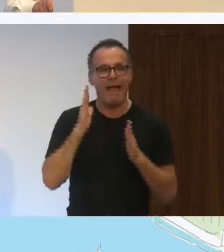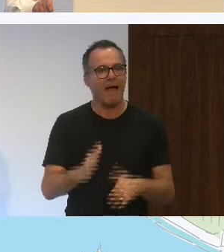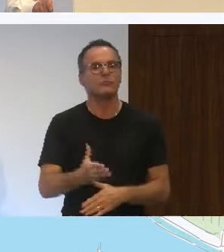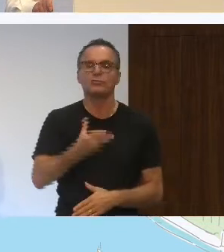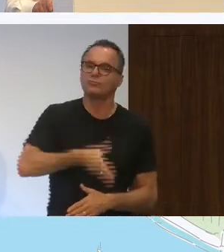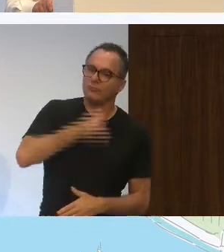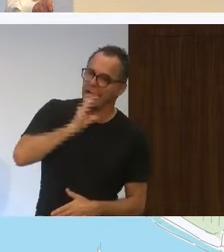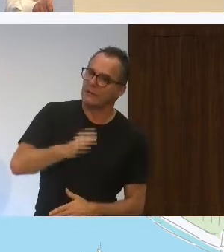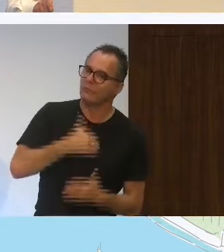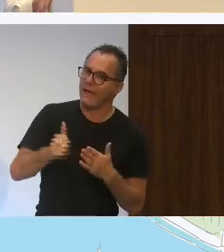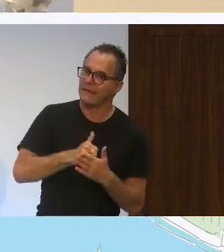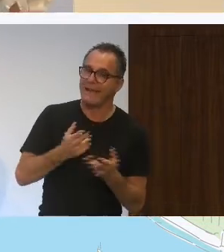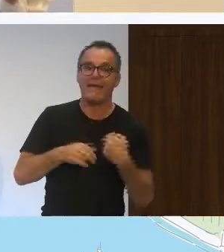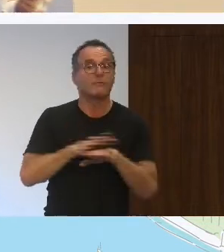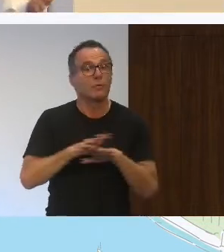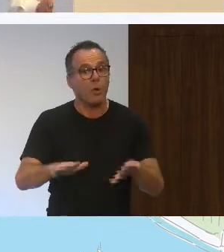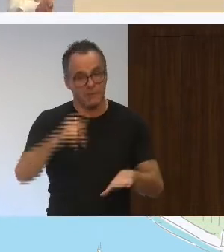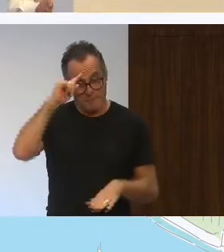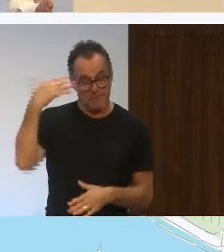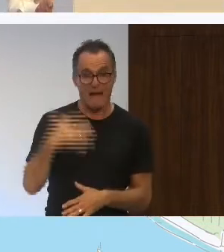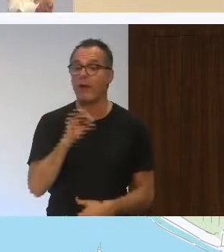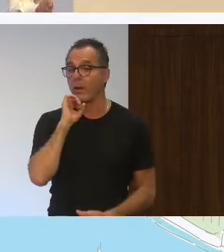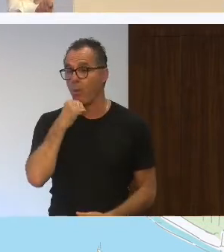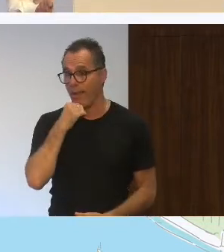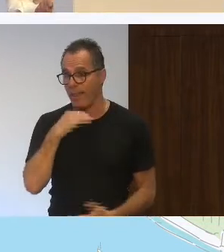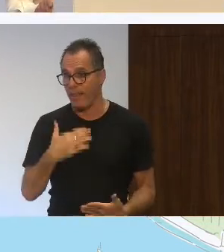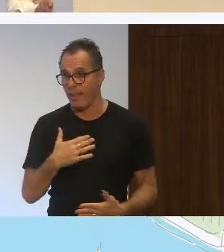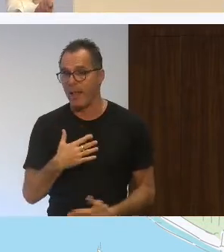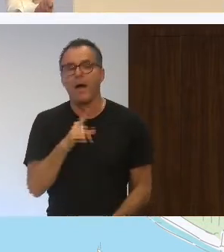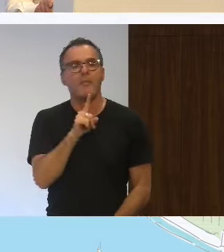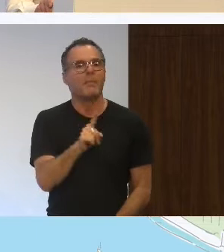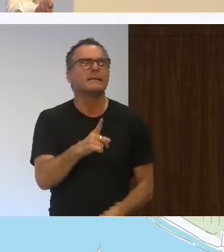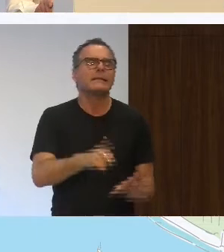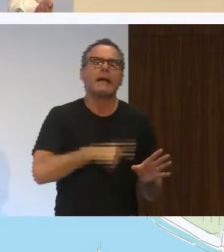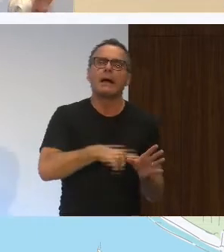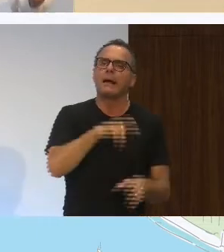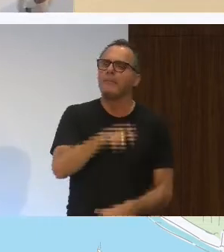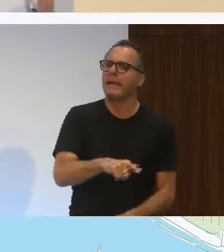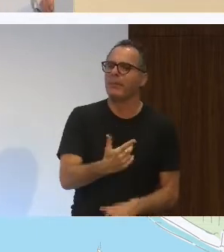you know that you're going to get a migraine. But people in their late teens and early twenties don't know that. So